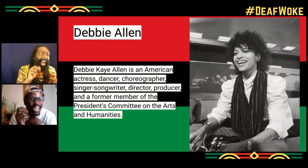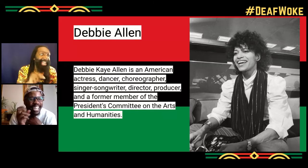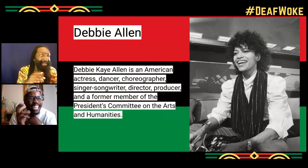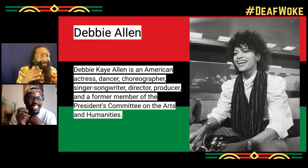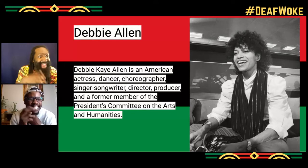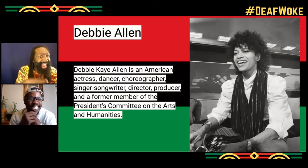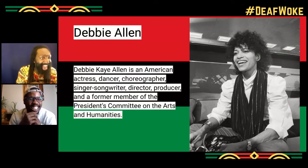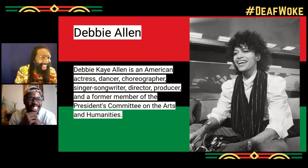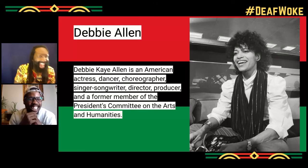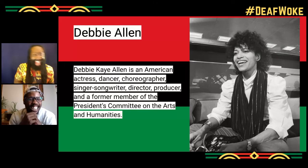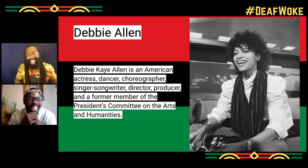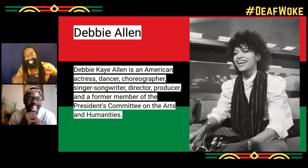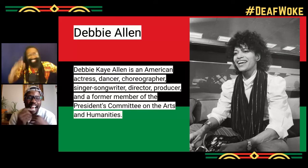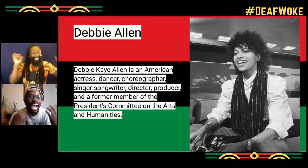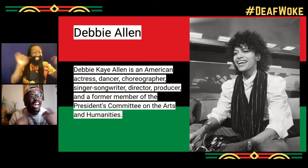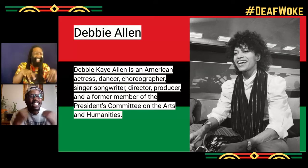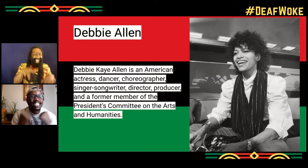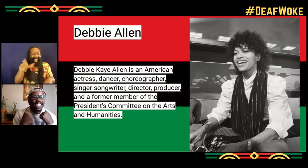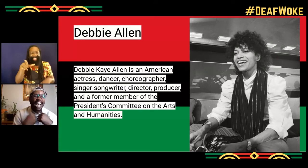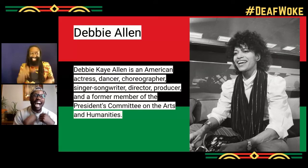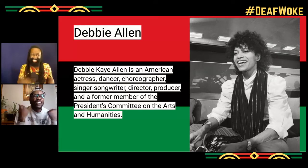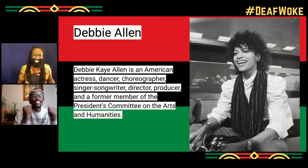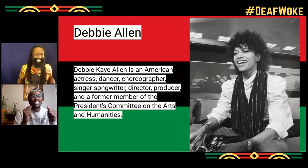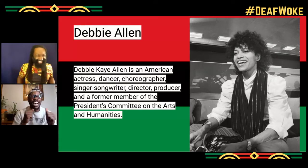Debbie Allen. Debbie Kaye Allen.